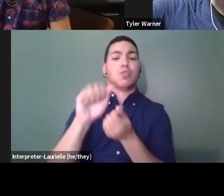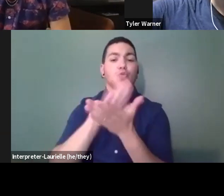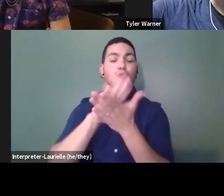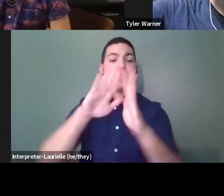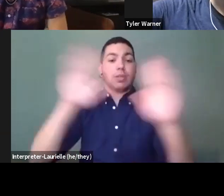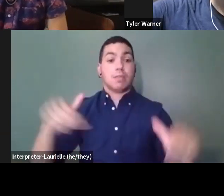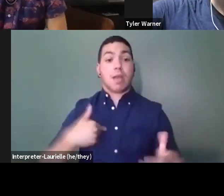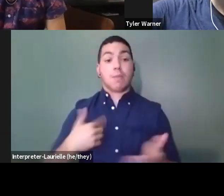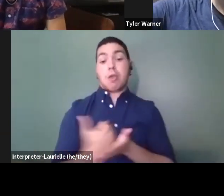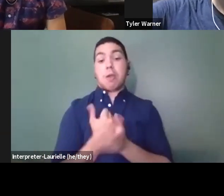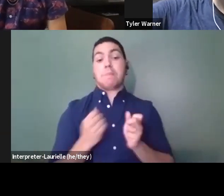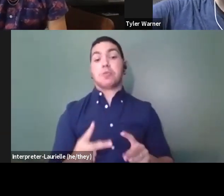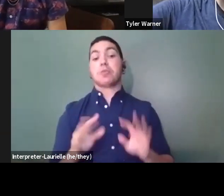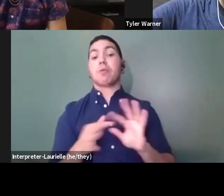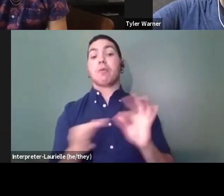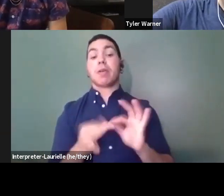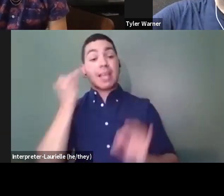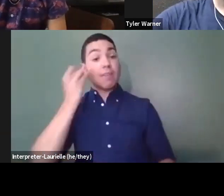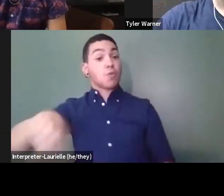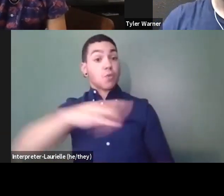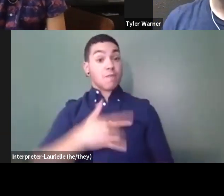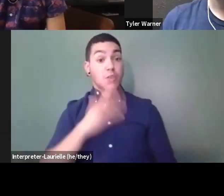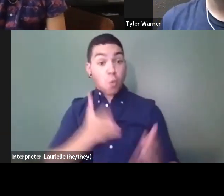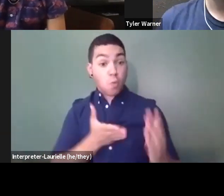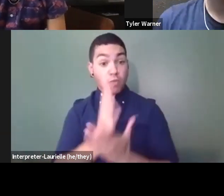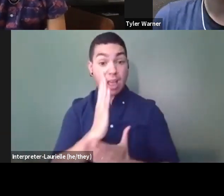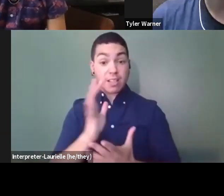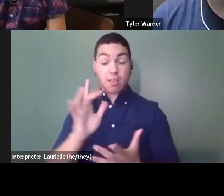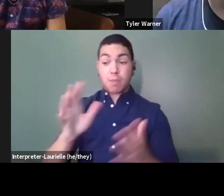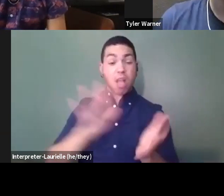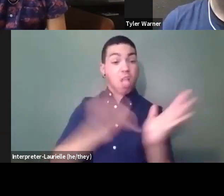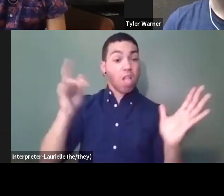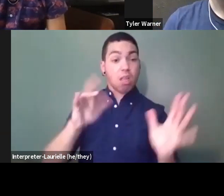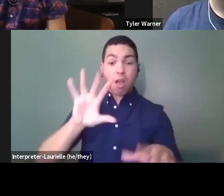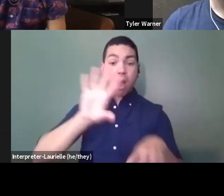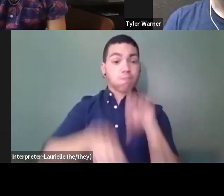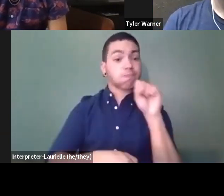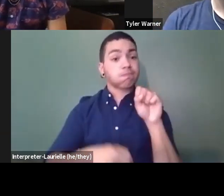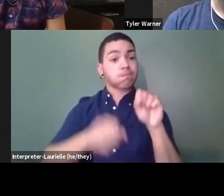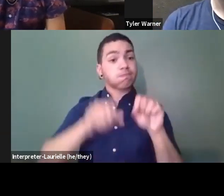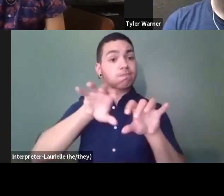Thank you everyone for your questions.